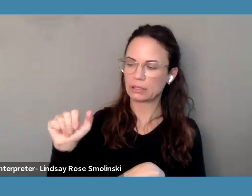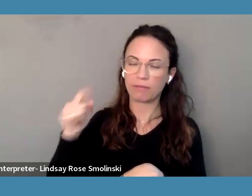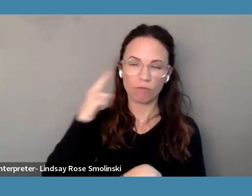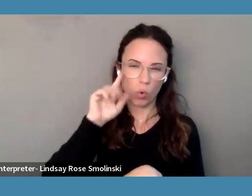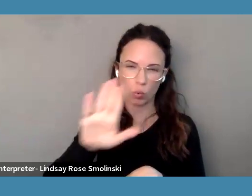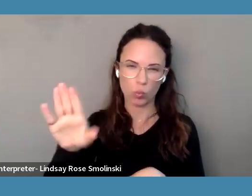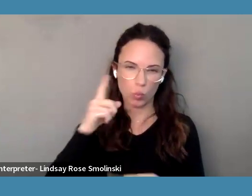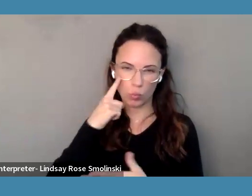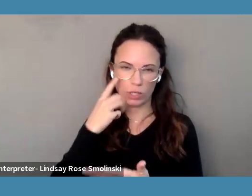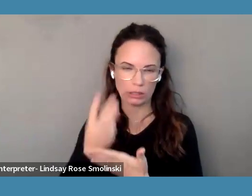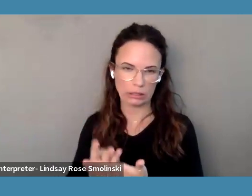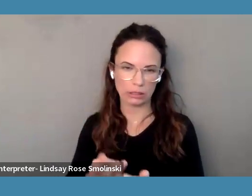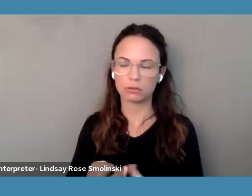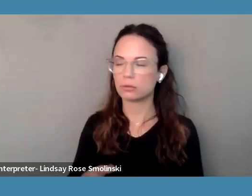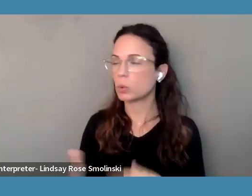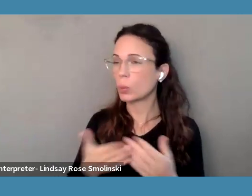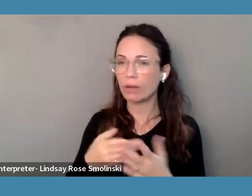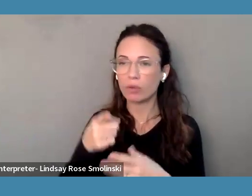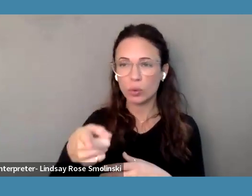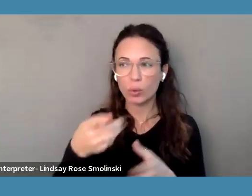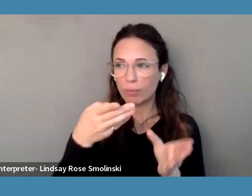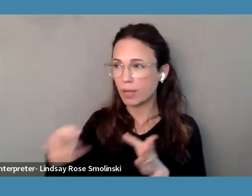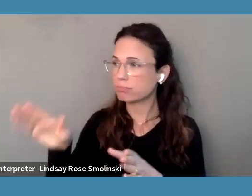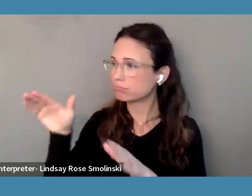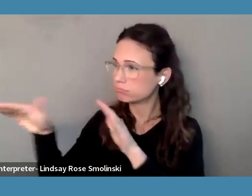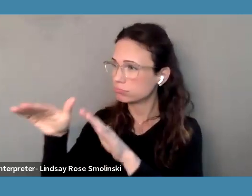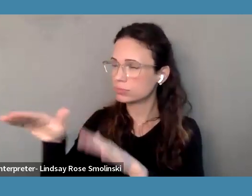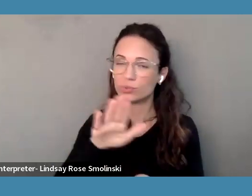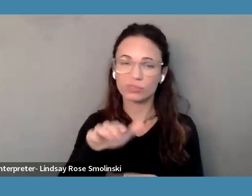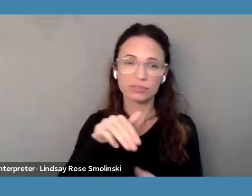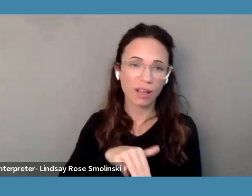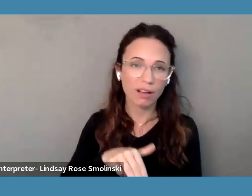Usually whatever witnesses you're gonna call, your doctors or your providers